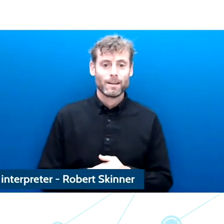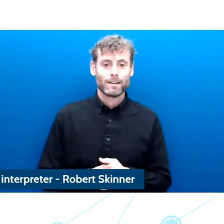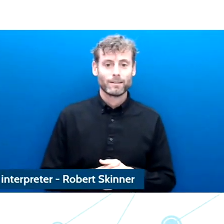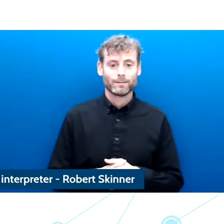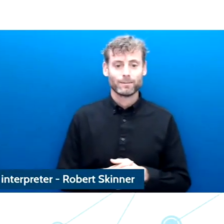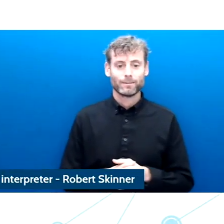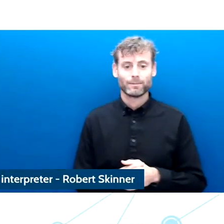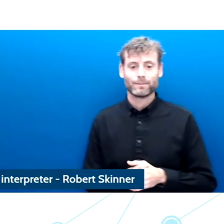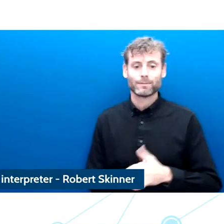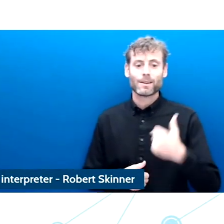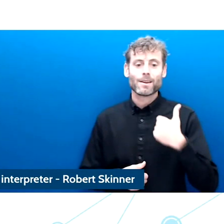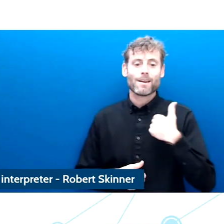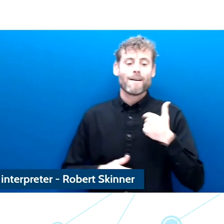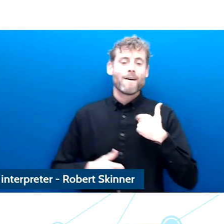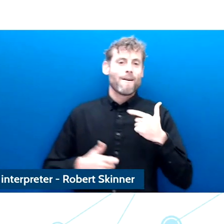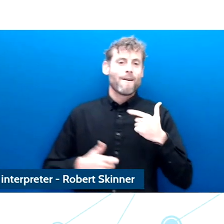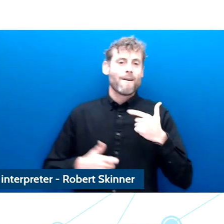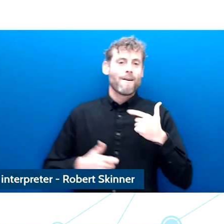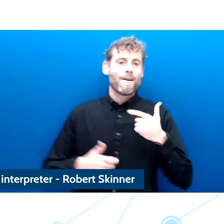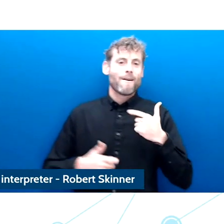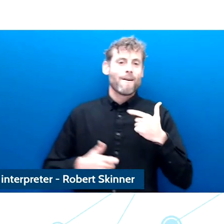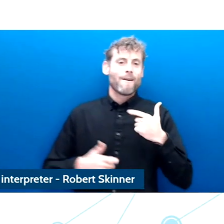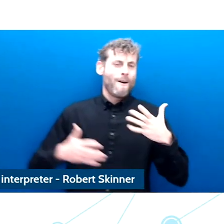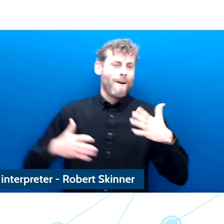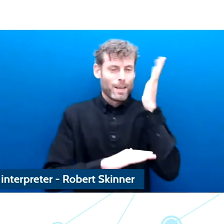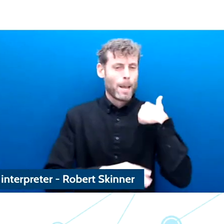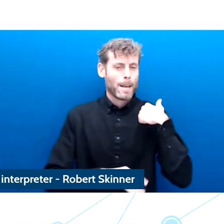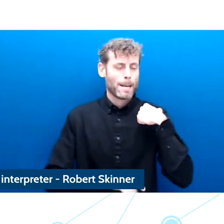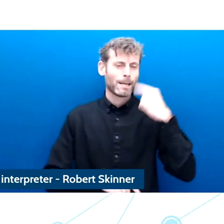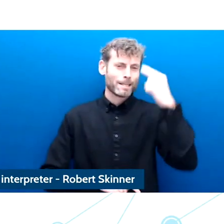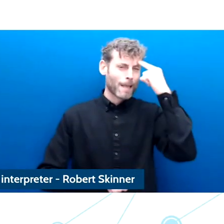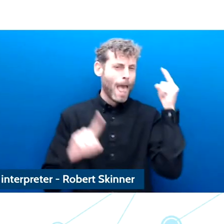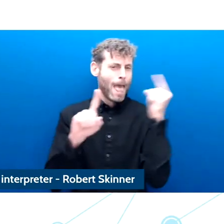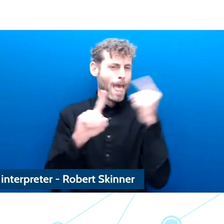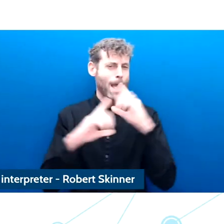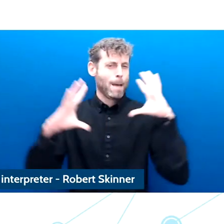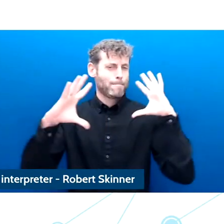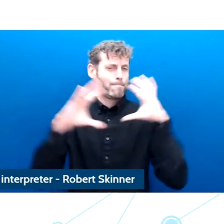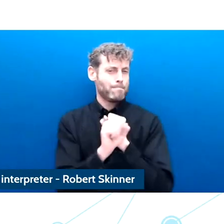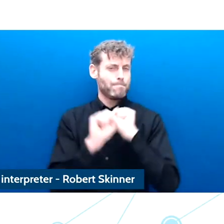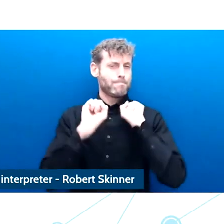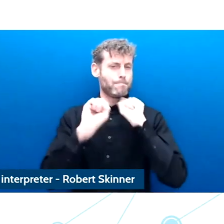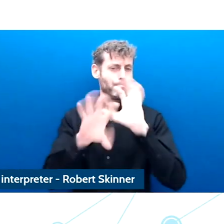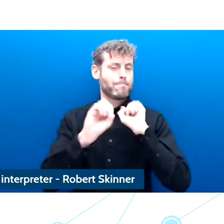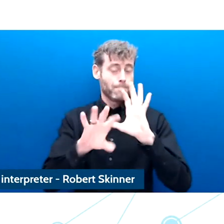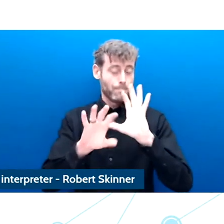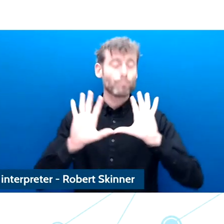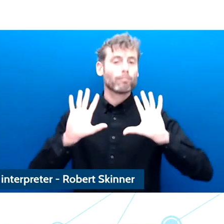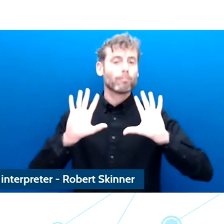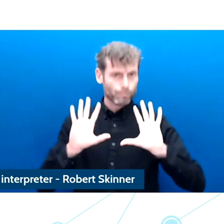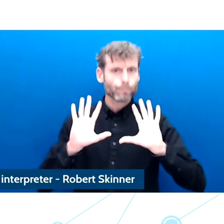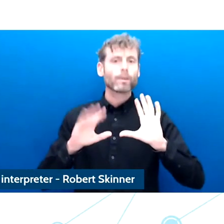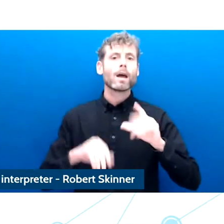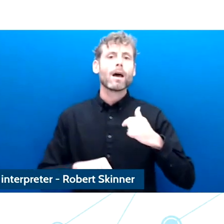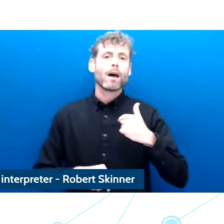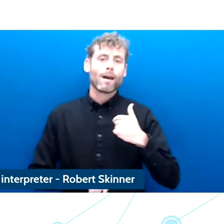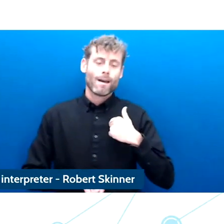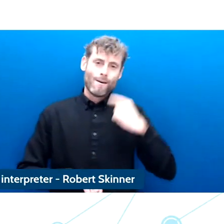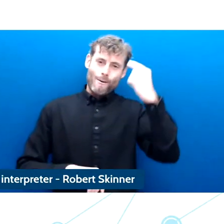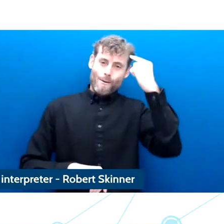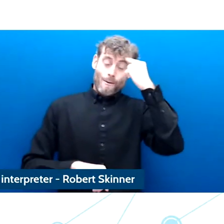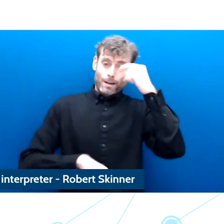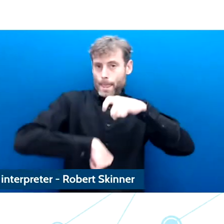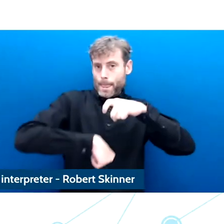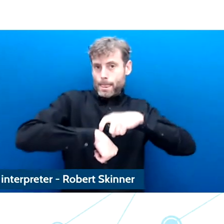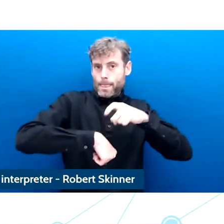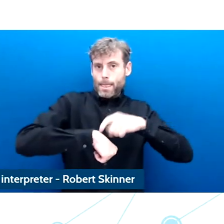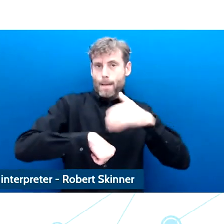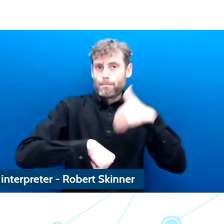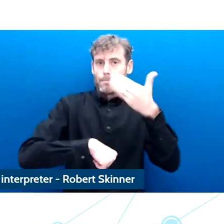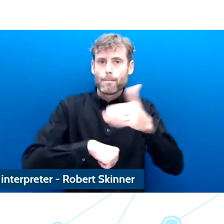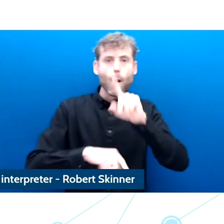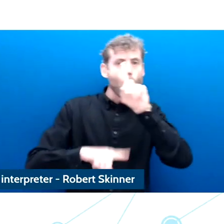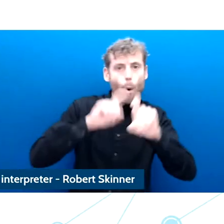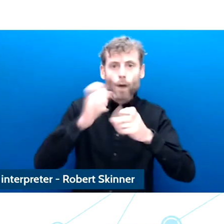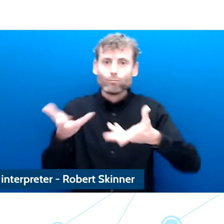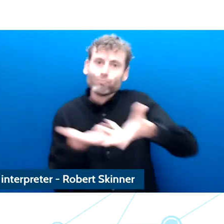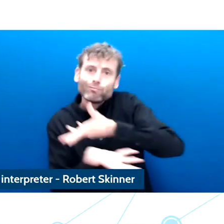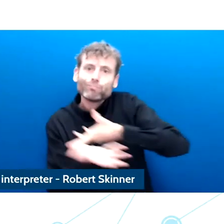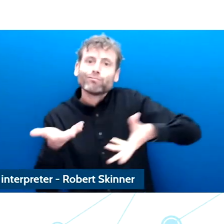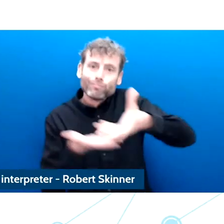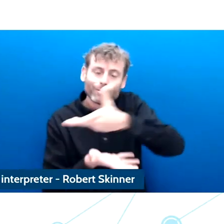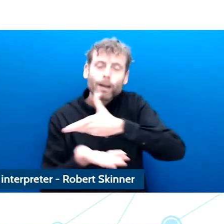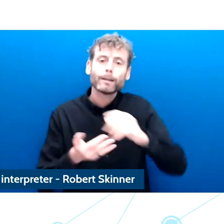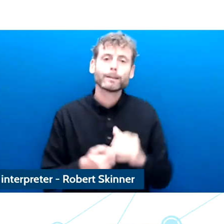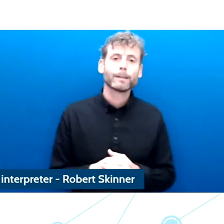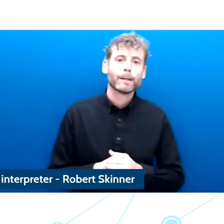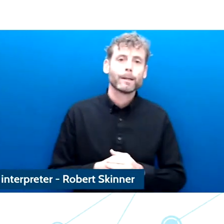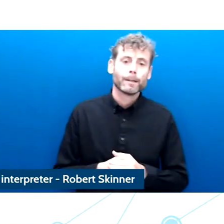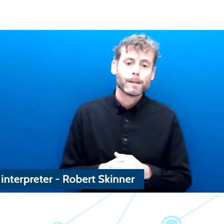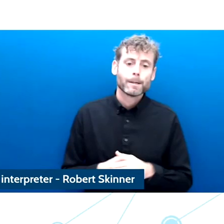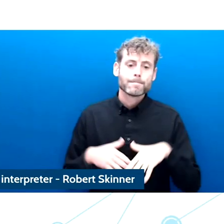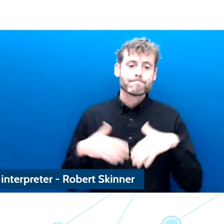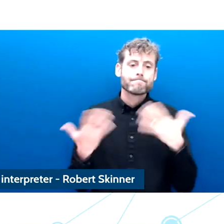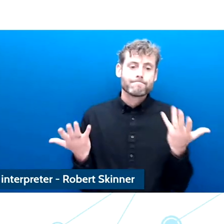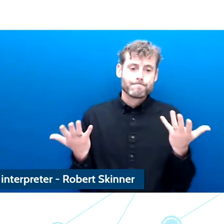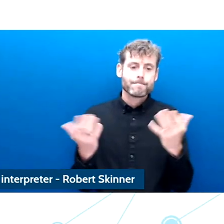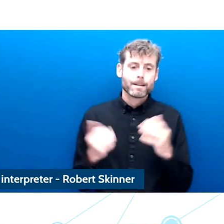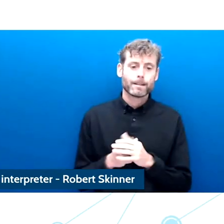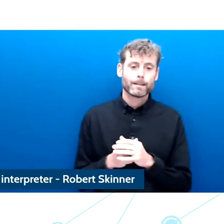I'll try to be brief so that we have some time for questions.